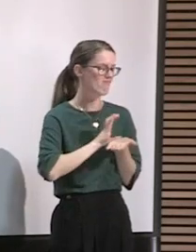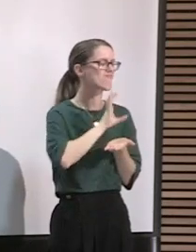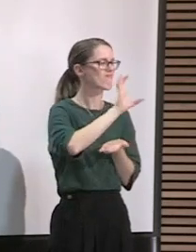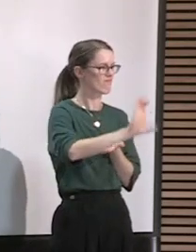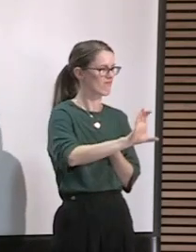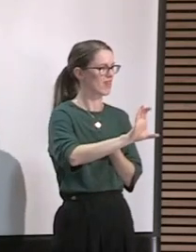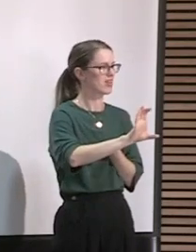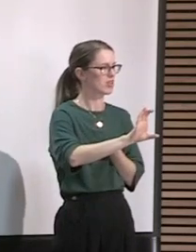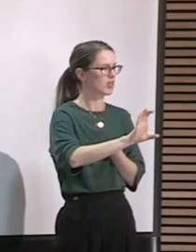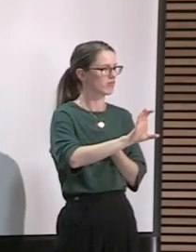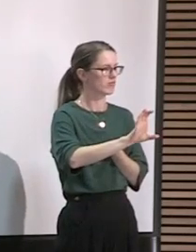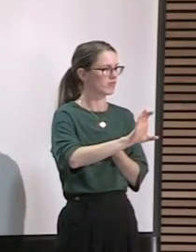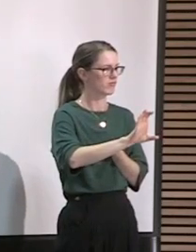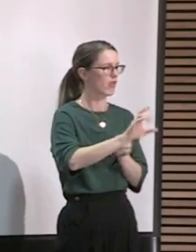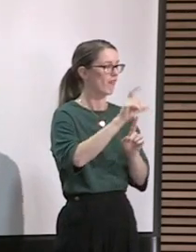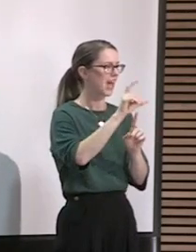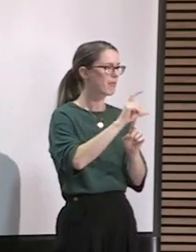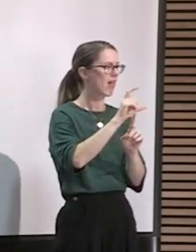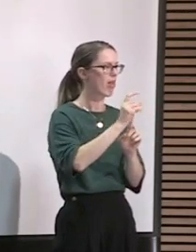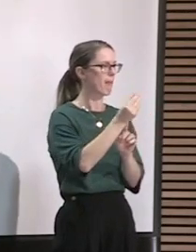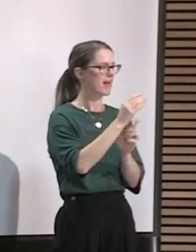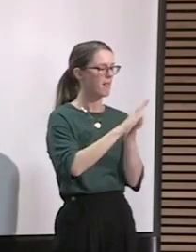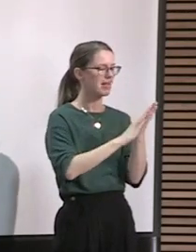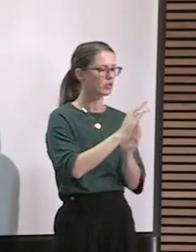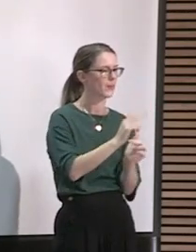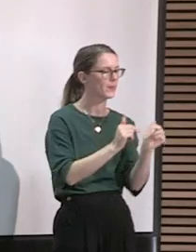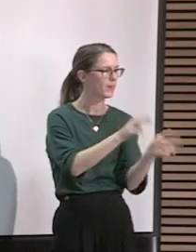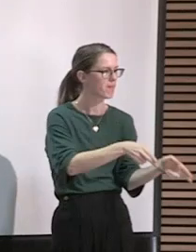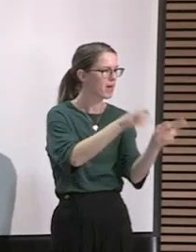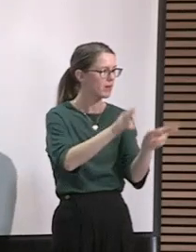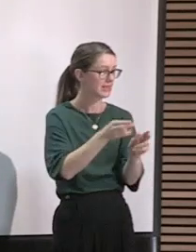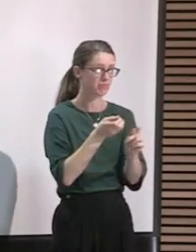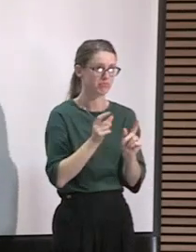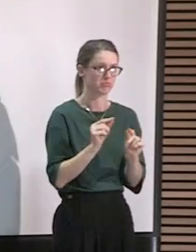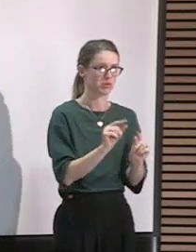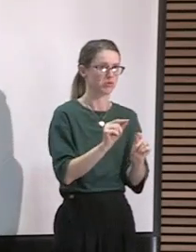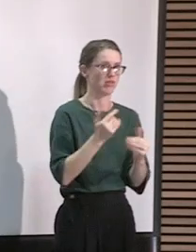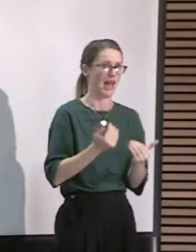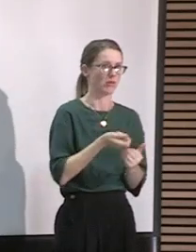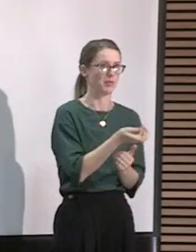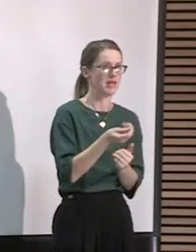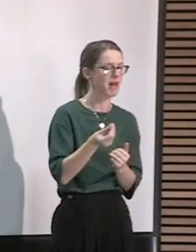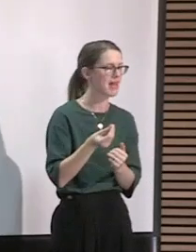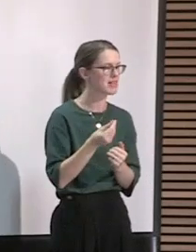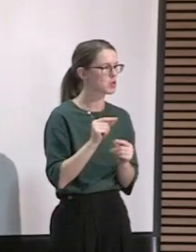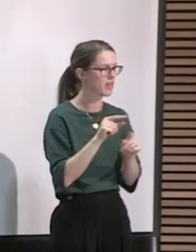they need. So the government has put a significant amount of additional capital funding